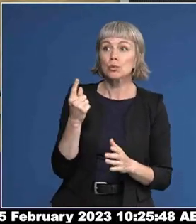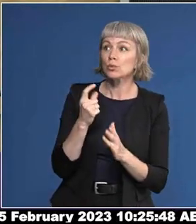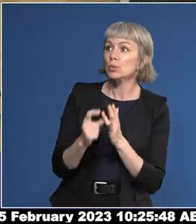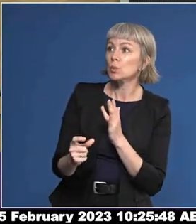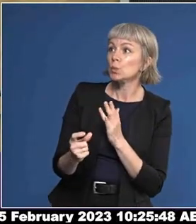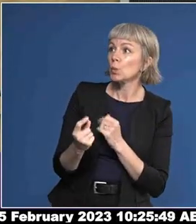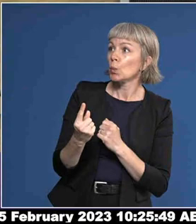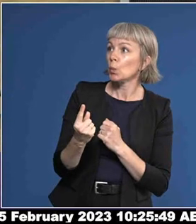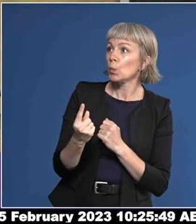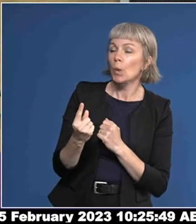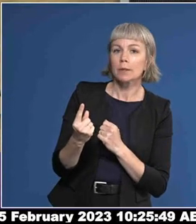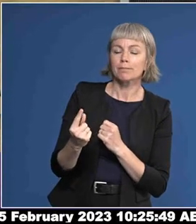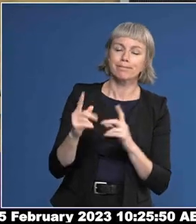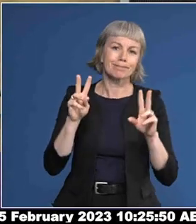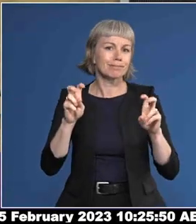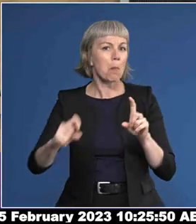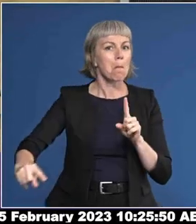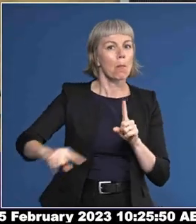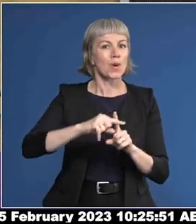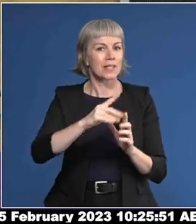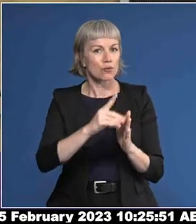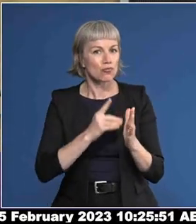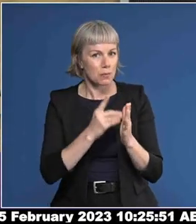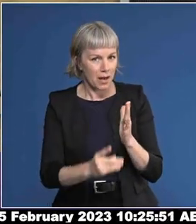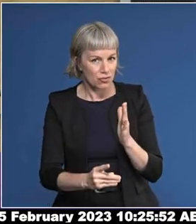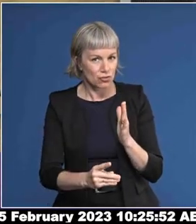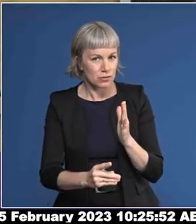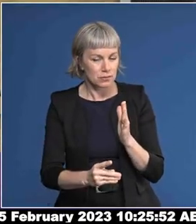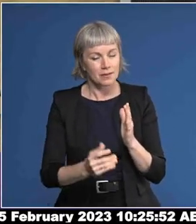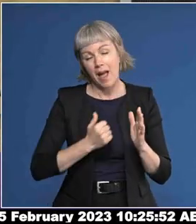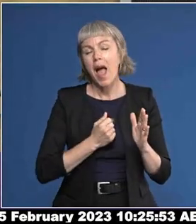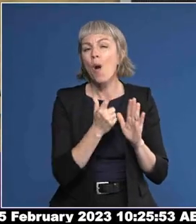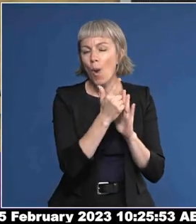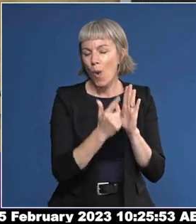disability. So our discrimination laws do not make it unlawful to treat a person